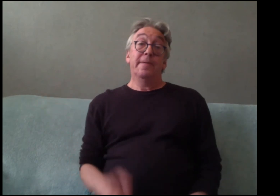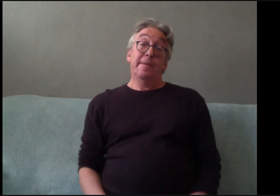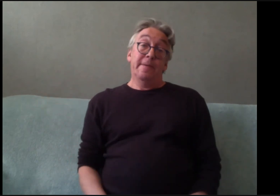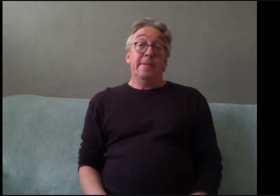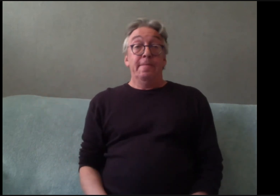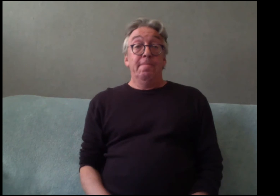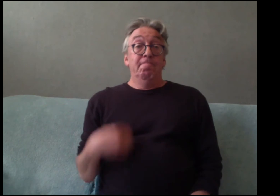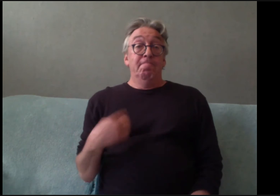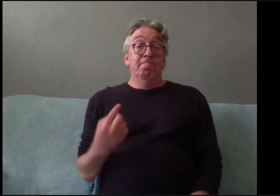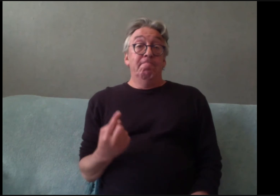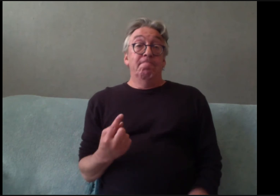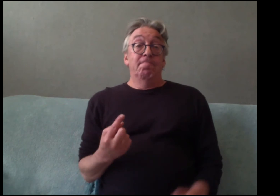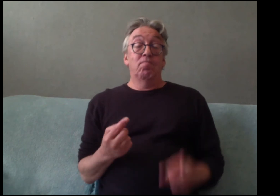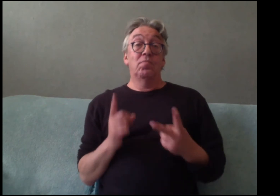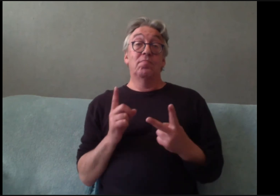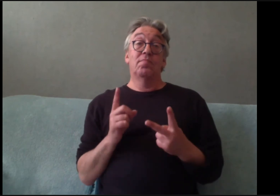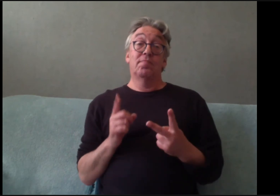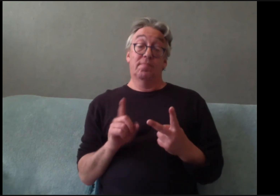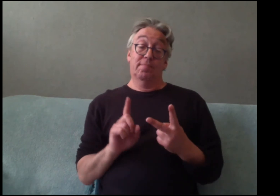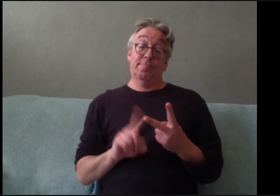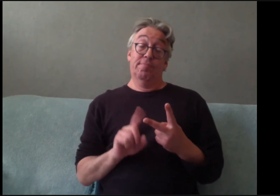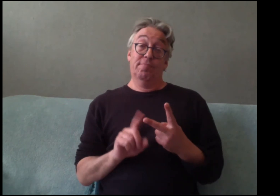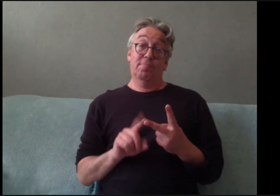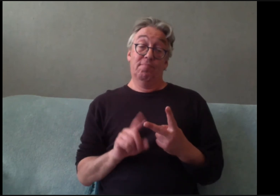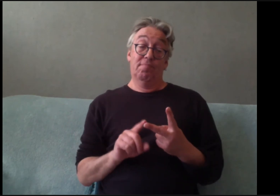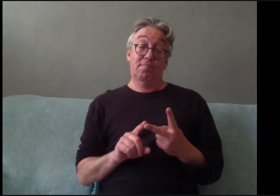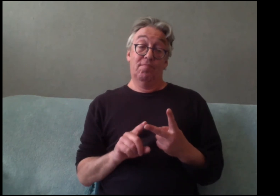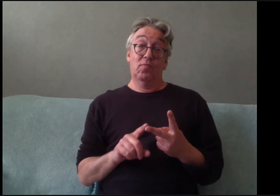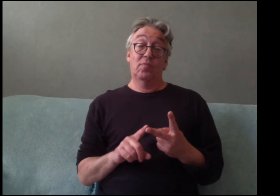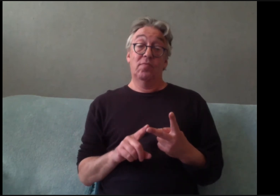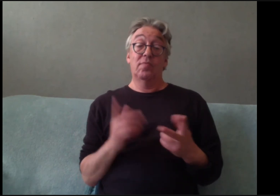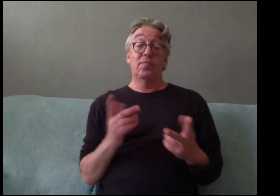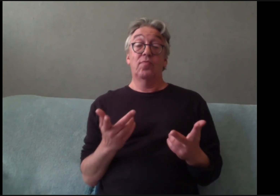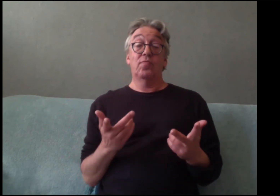it doesn't affect the situation of services and of autistic people.